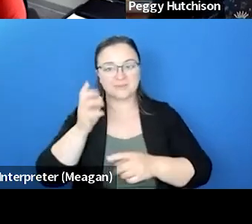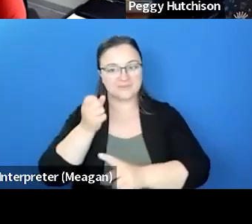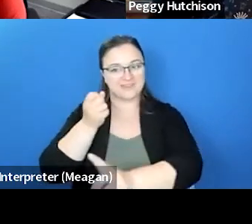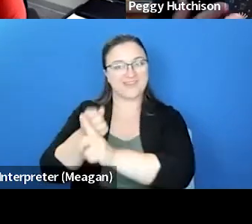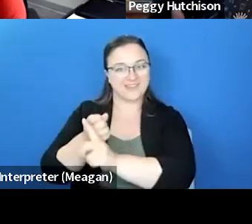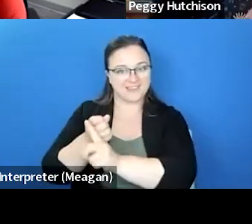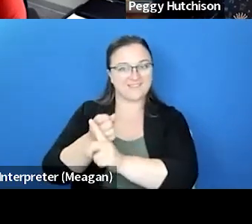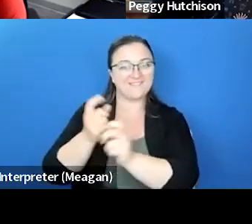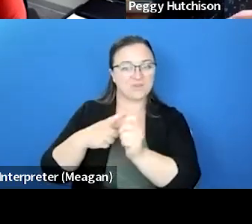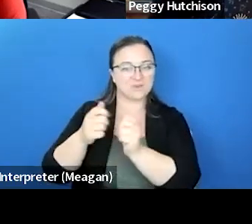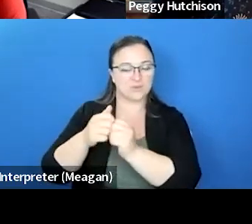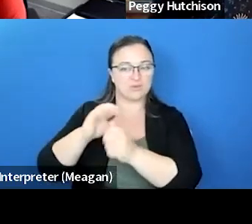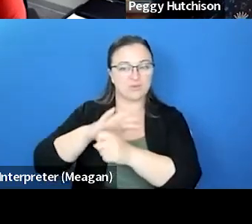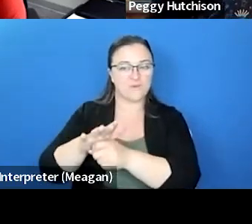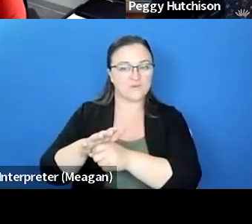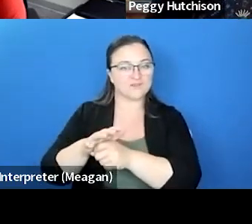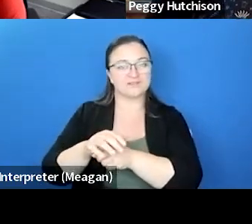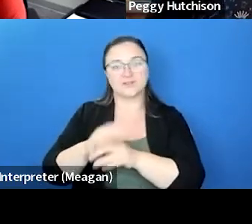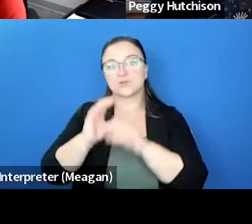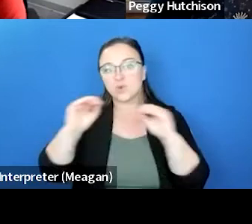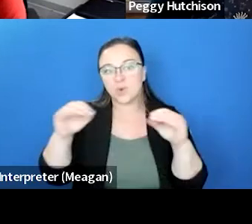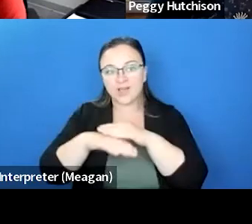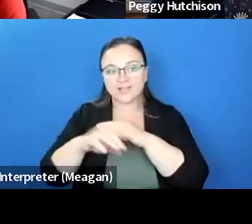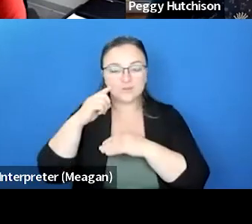Don't have access to adequate healthcare,